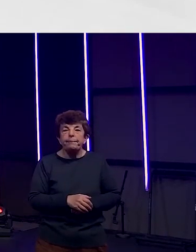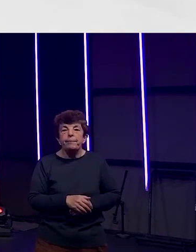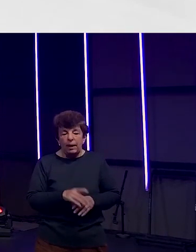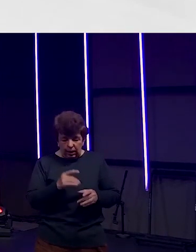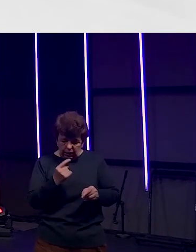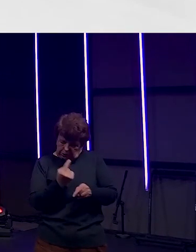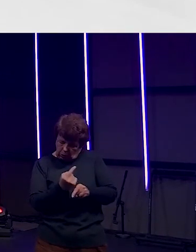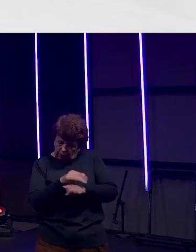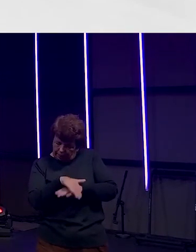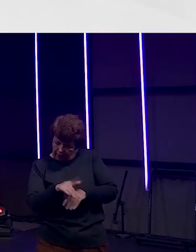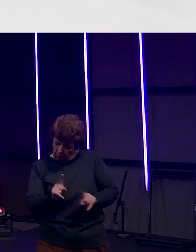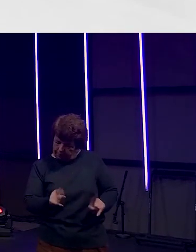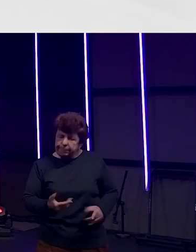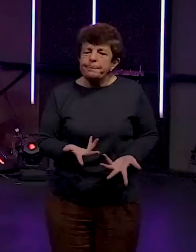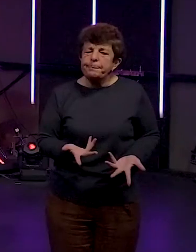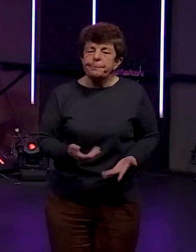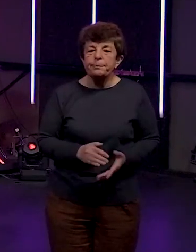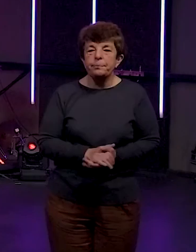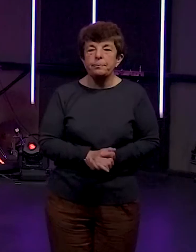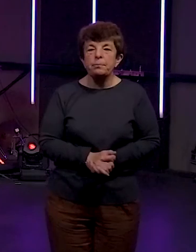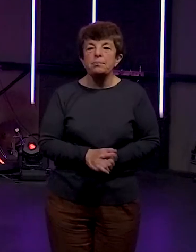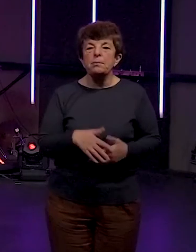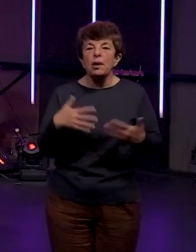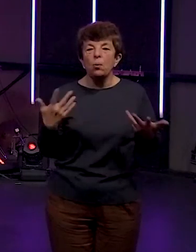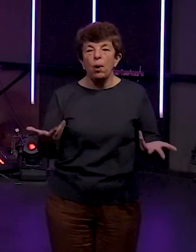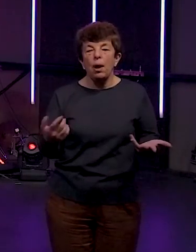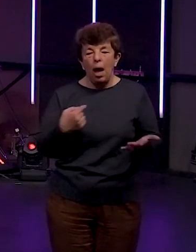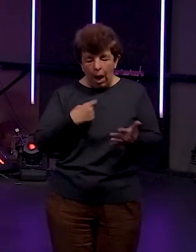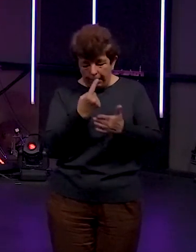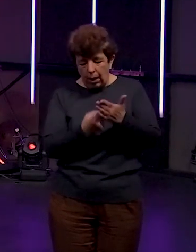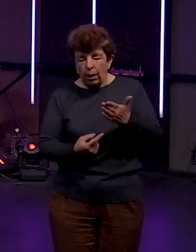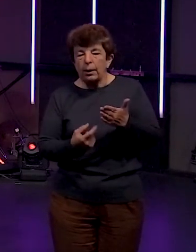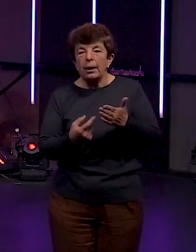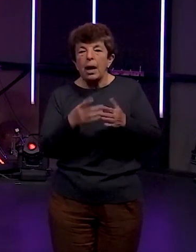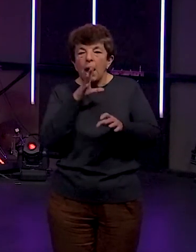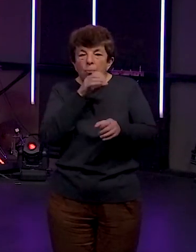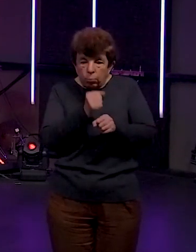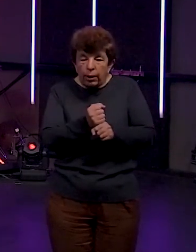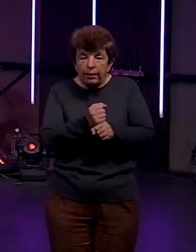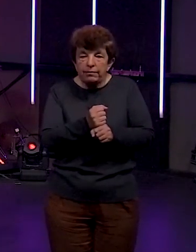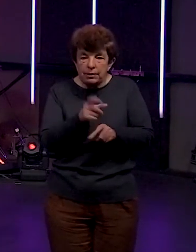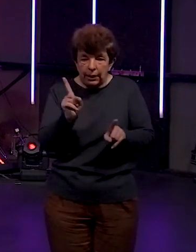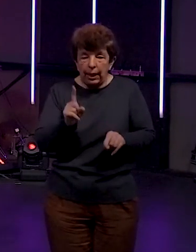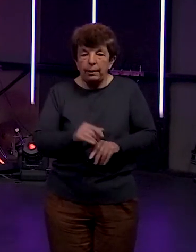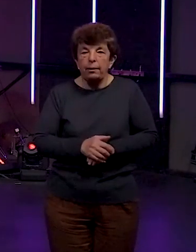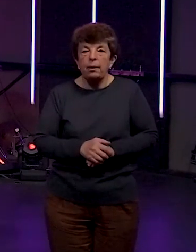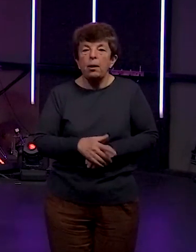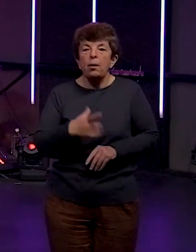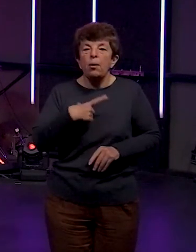kingdom of God? Well I'm only going to mention it briefly today because in a